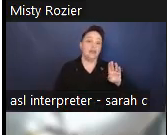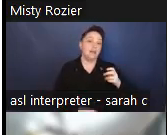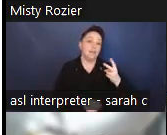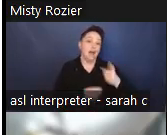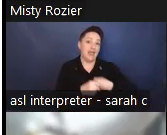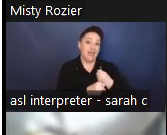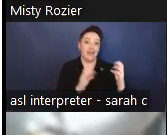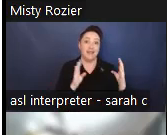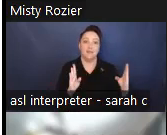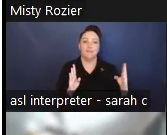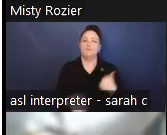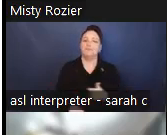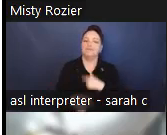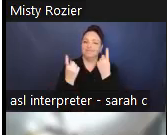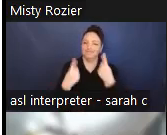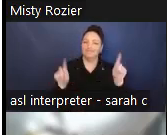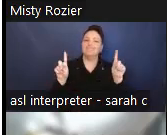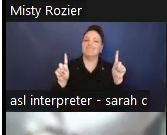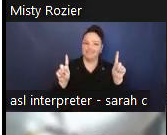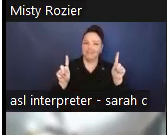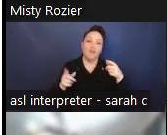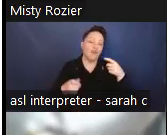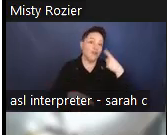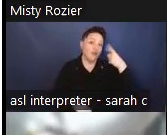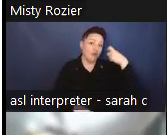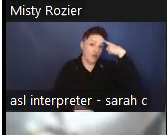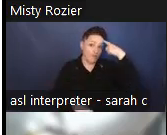finalizing agreements with each of the nine tribes of Oregon.